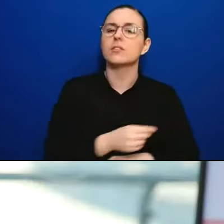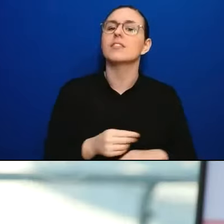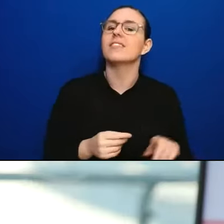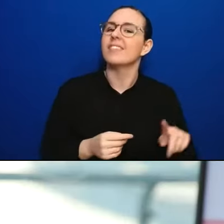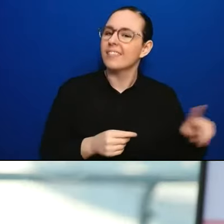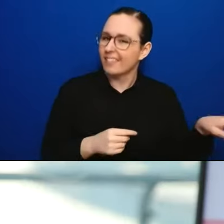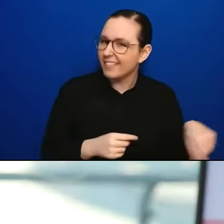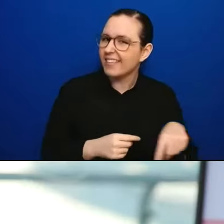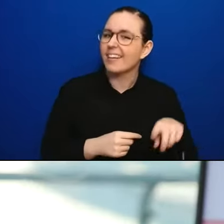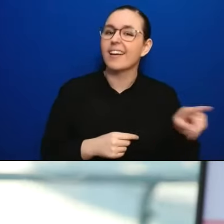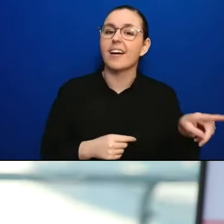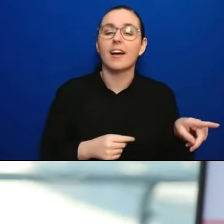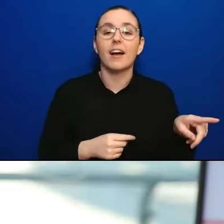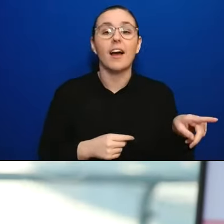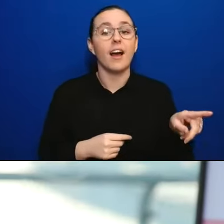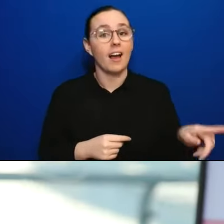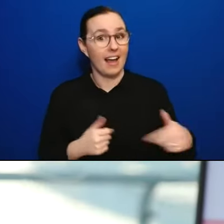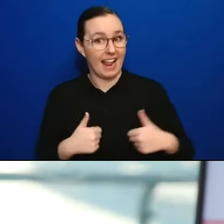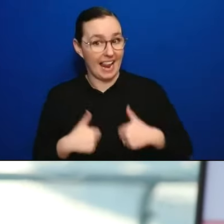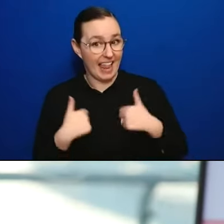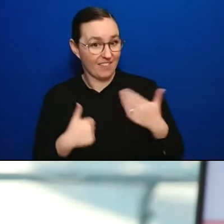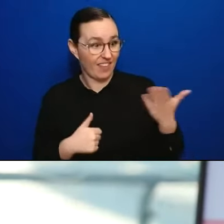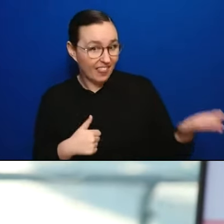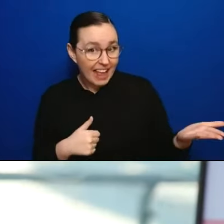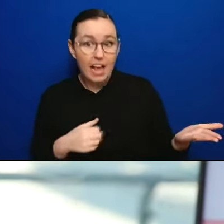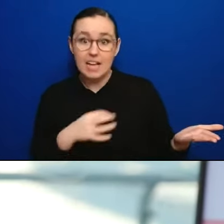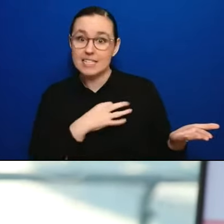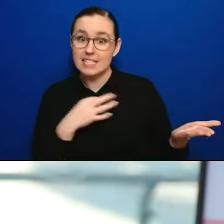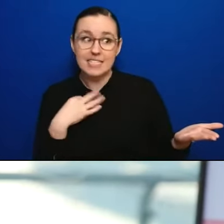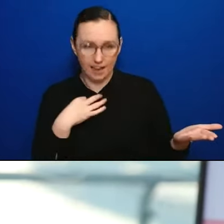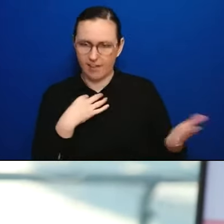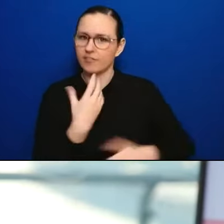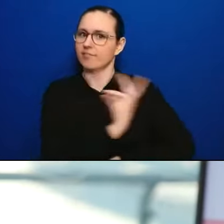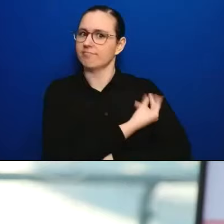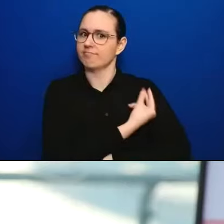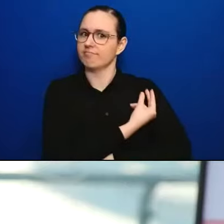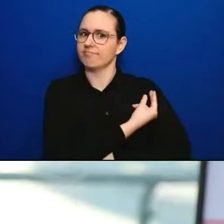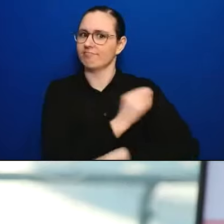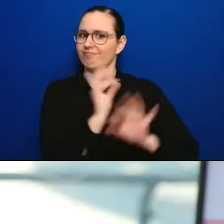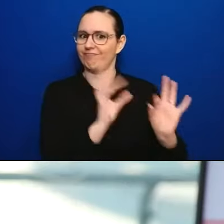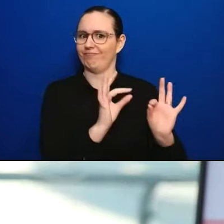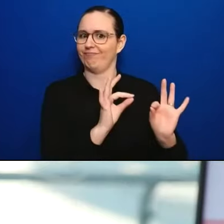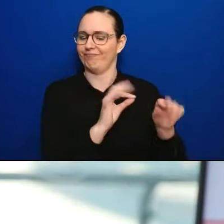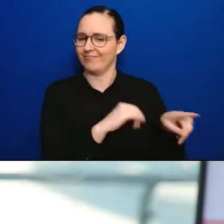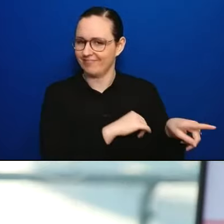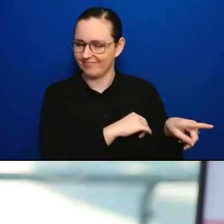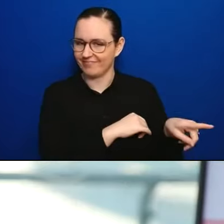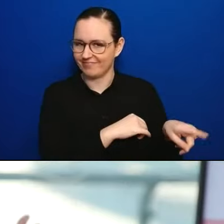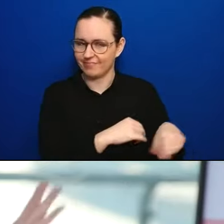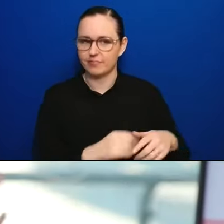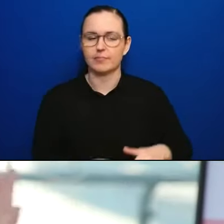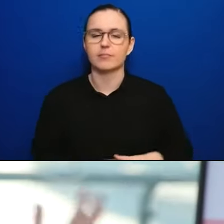of vaccination and booster doses in residents of long-term care and in staff.